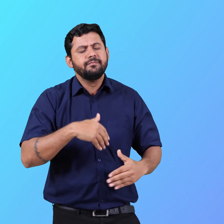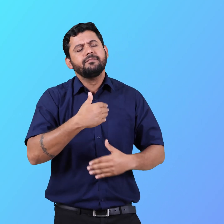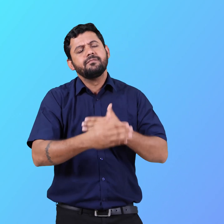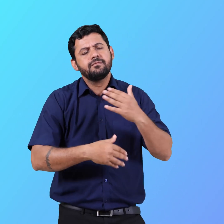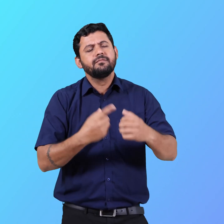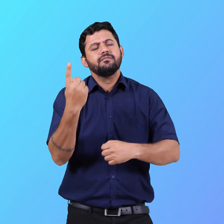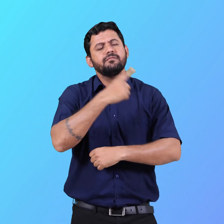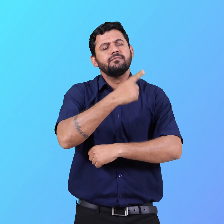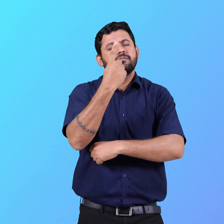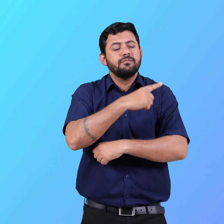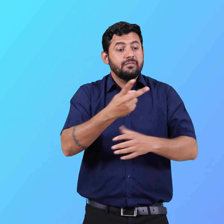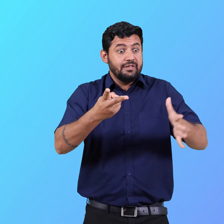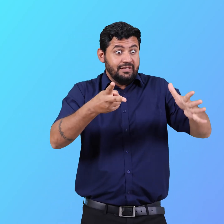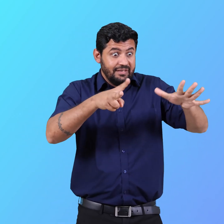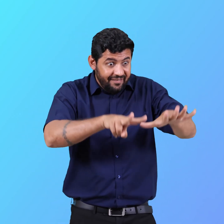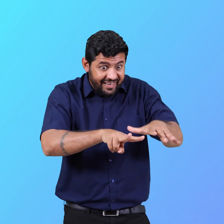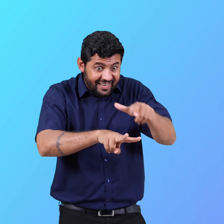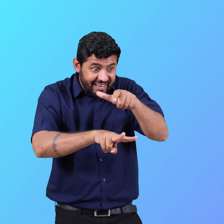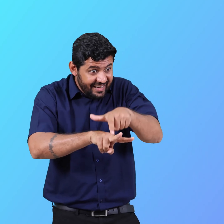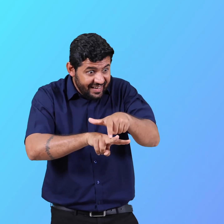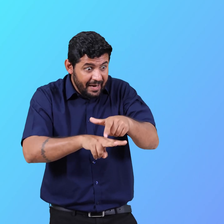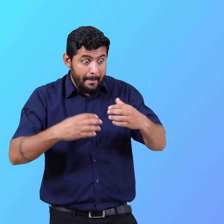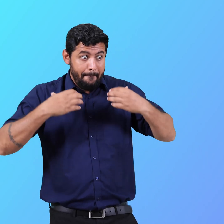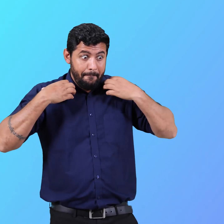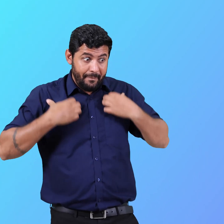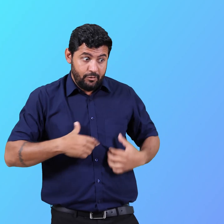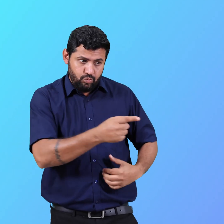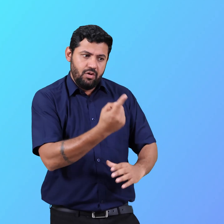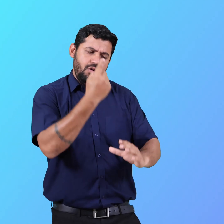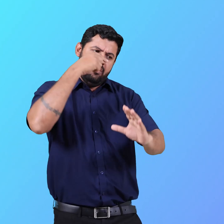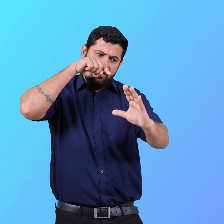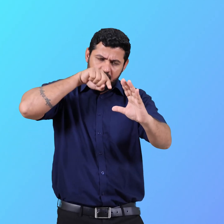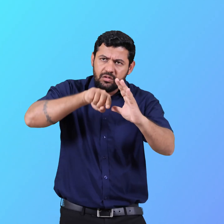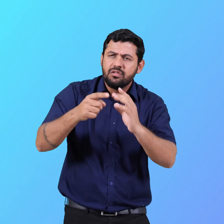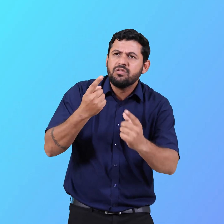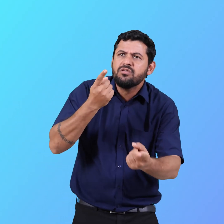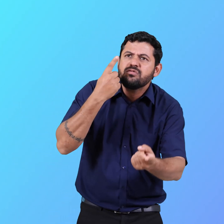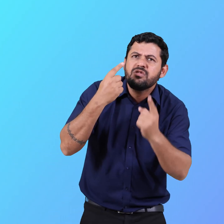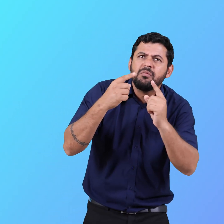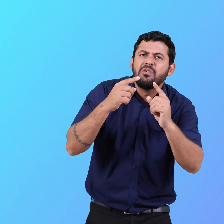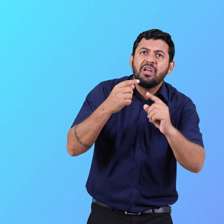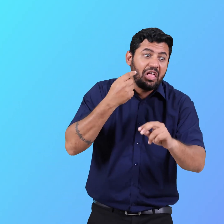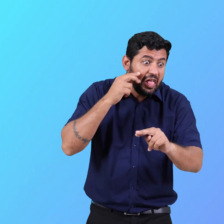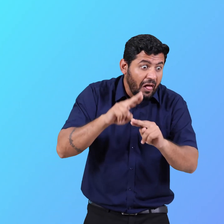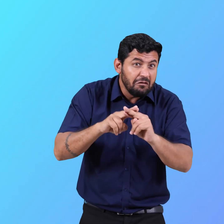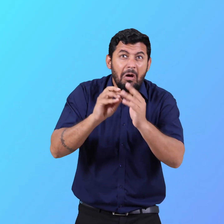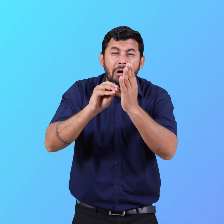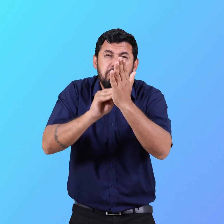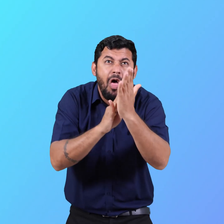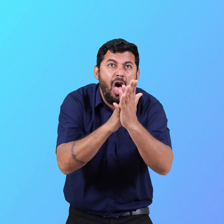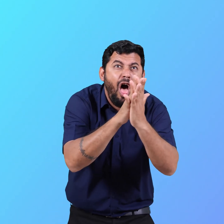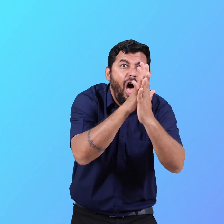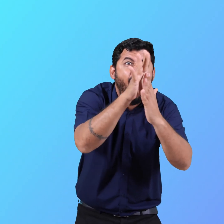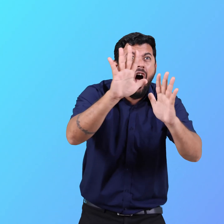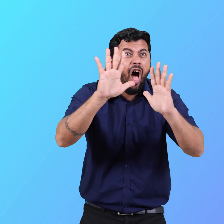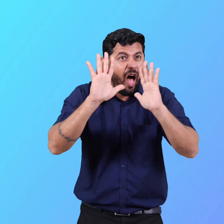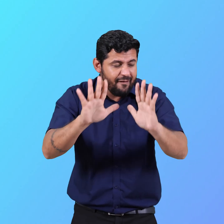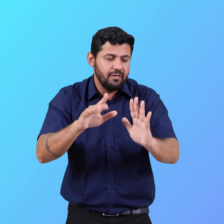“On the seventh day, the priest must come back and check the house. If the mildew has spread on the walls of the house,